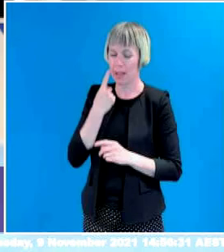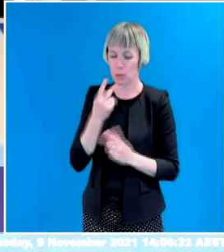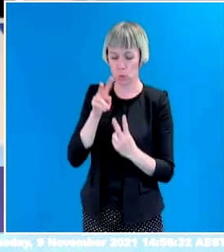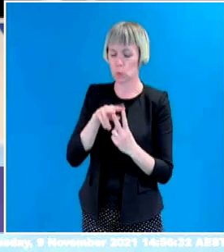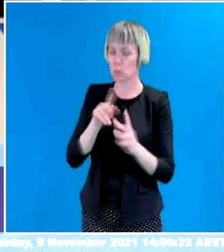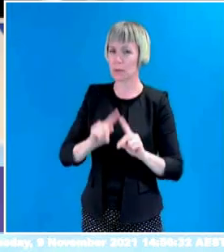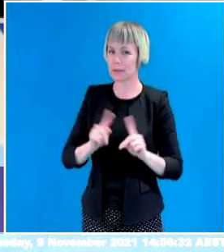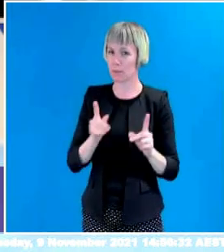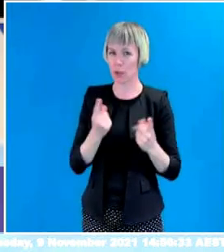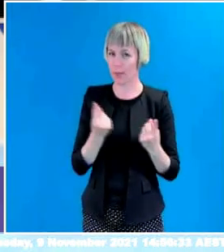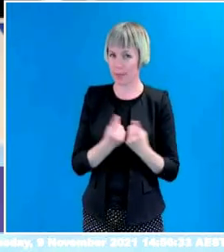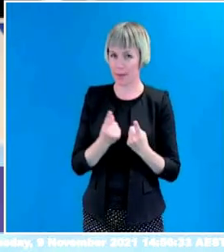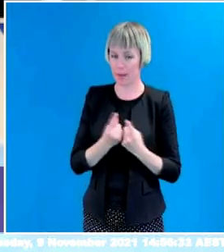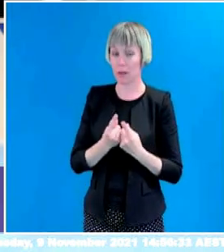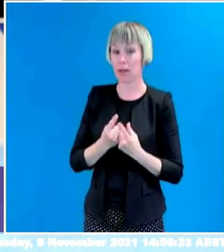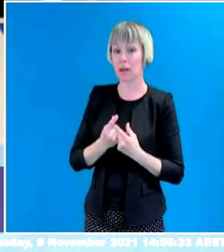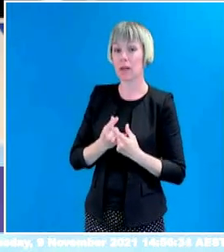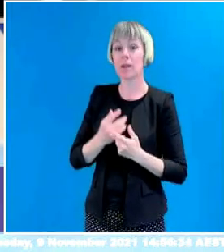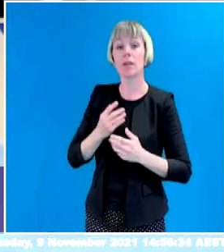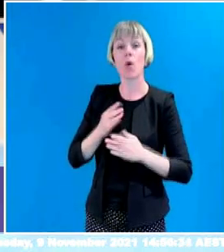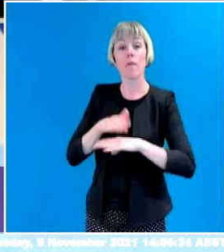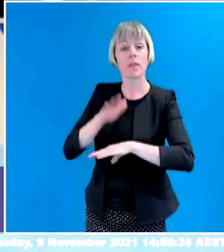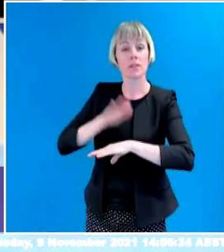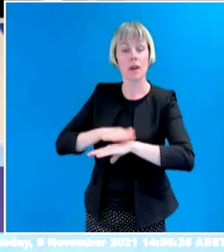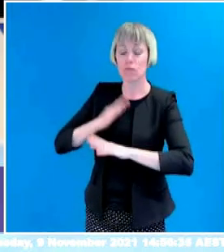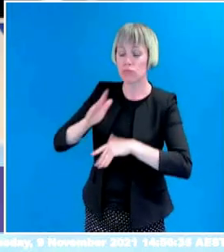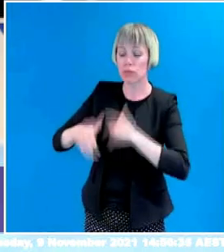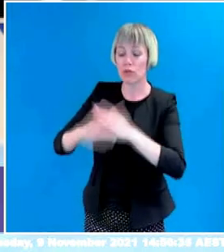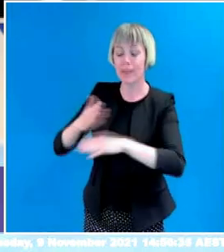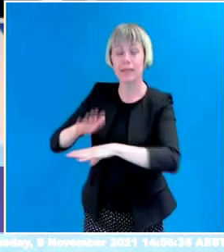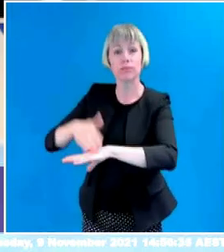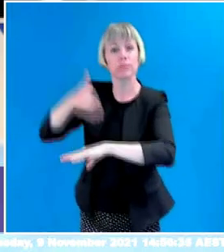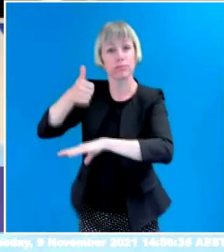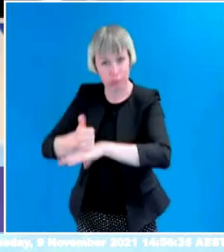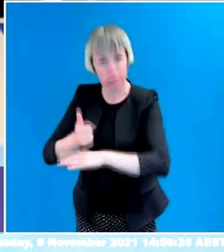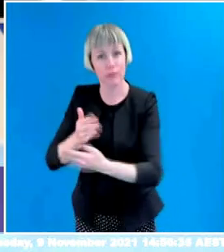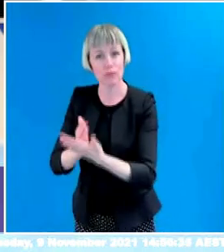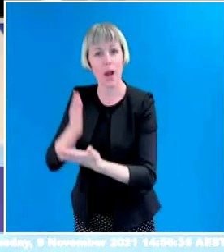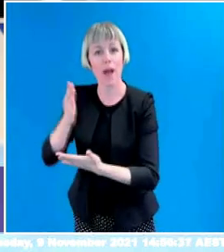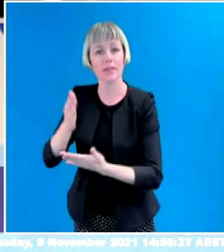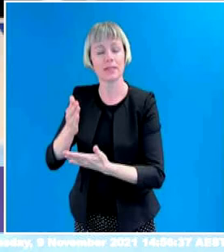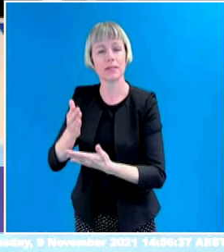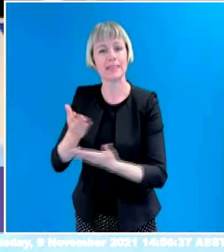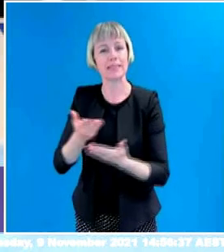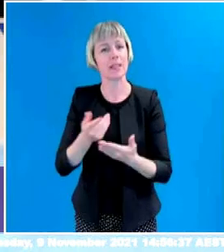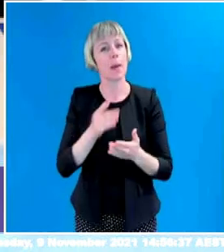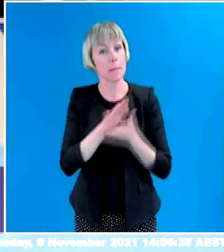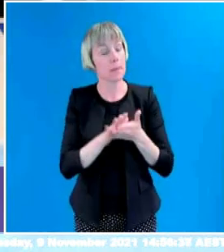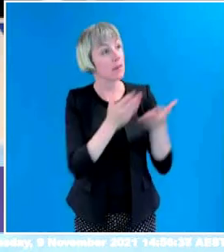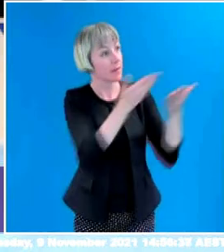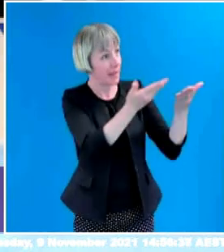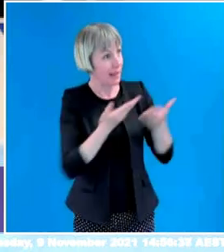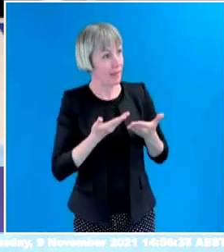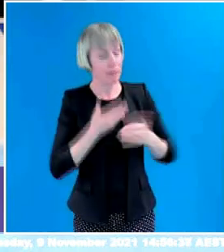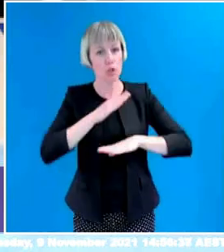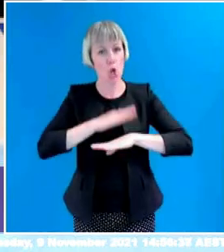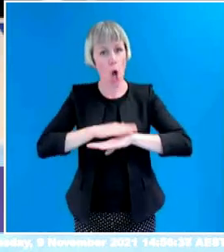So progressive realisation goes to the timeframe allowed to achieve something, because there is a lot of resources involved and it is complex.